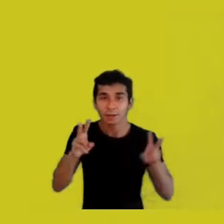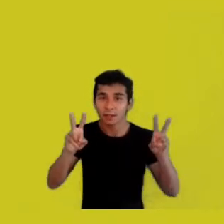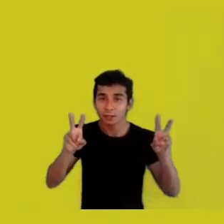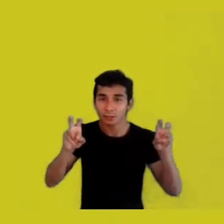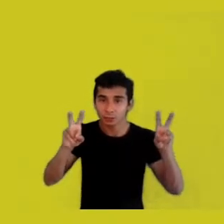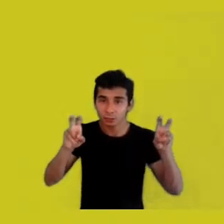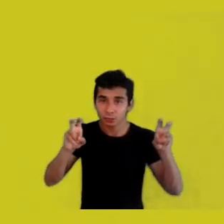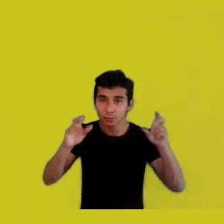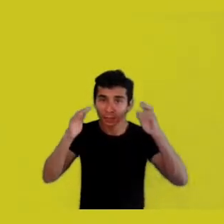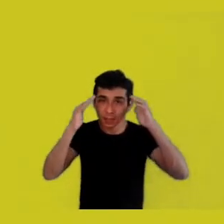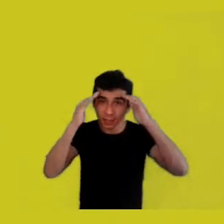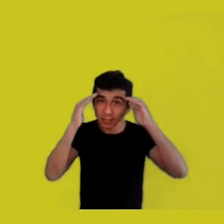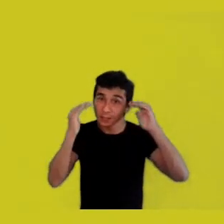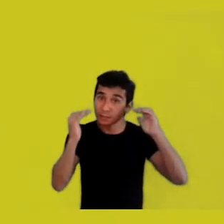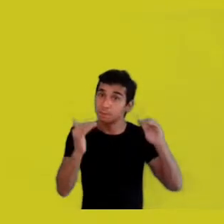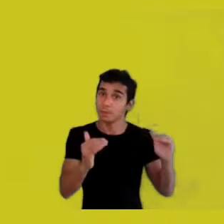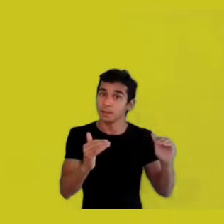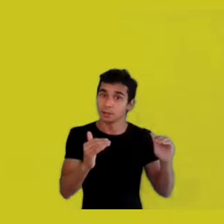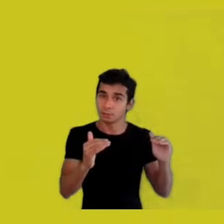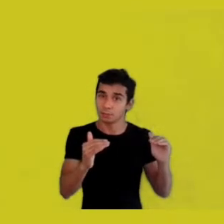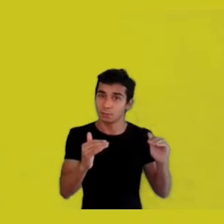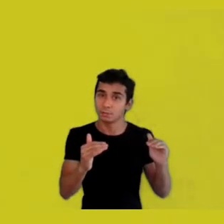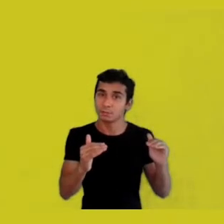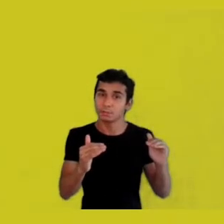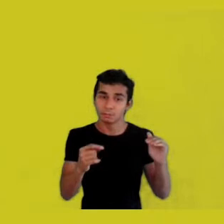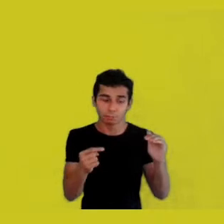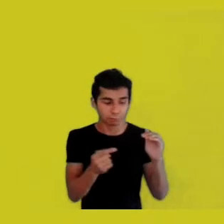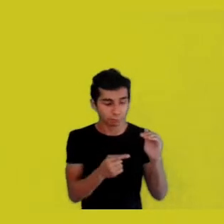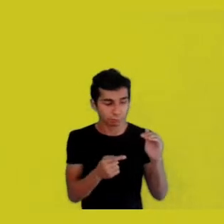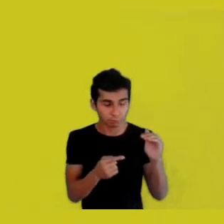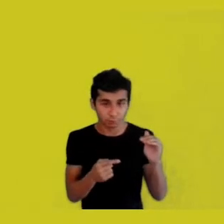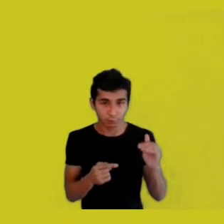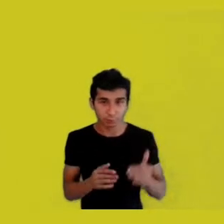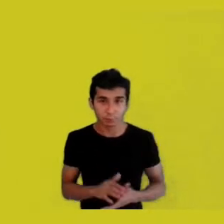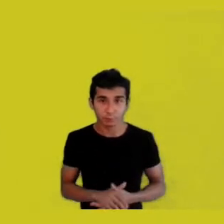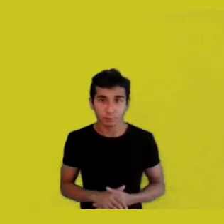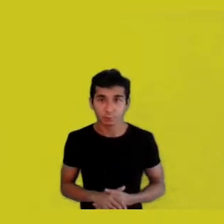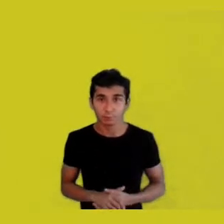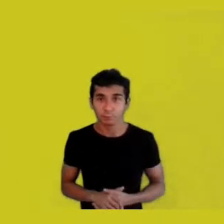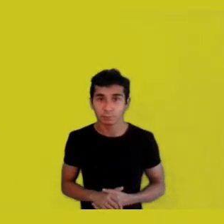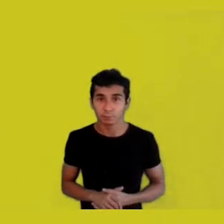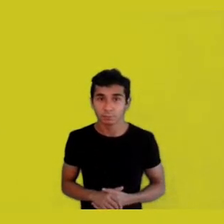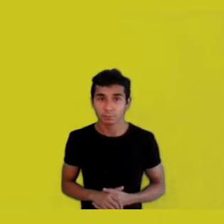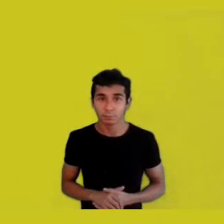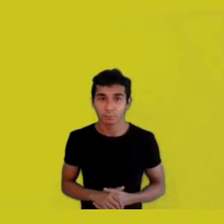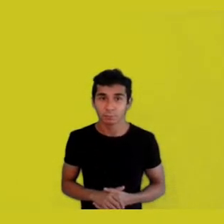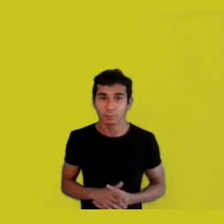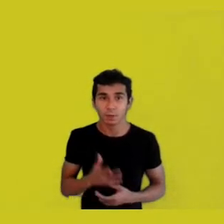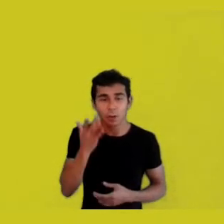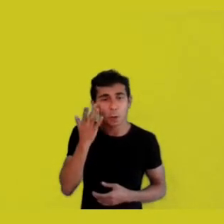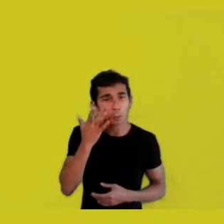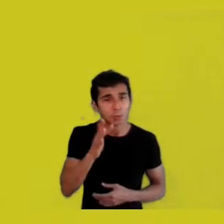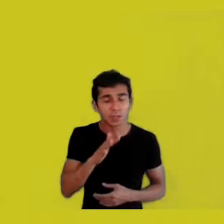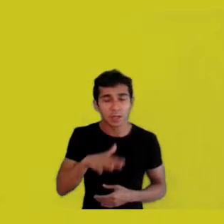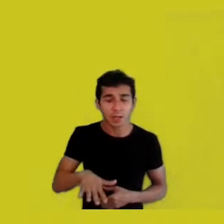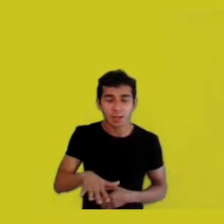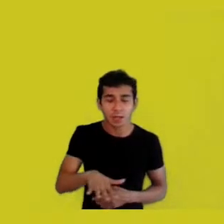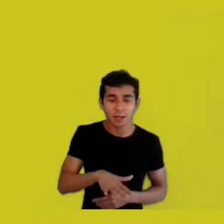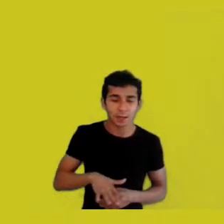I don’t know whether on this side and with these other experiences,